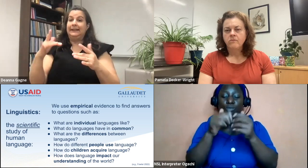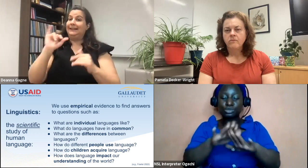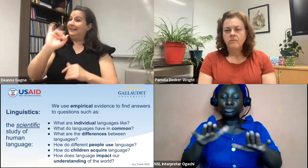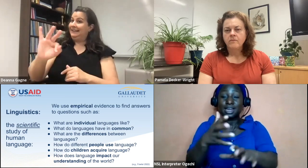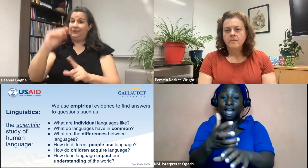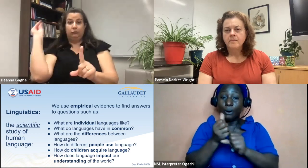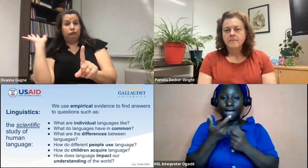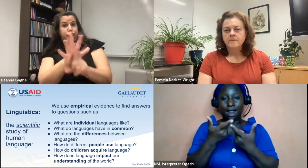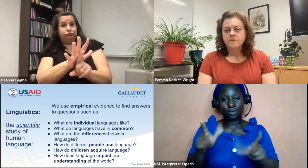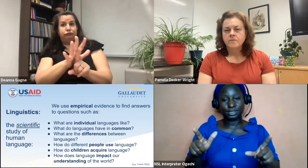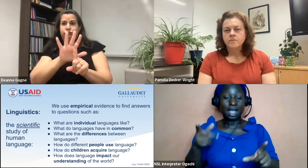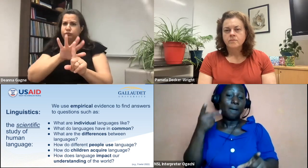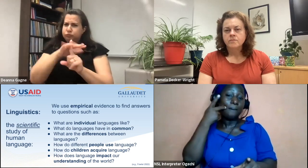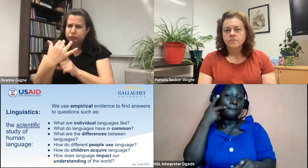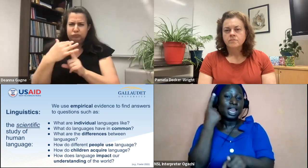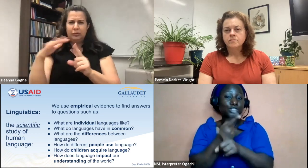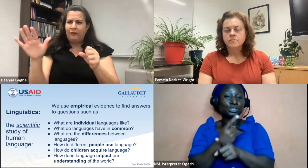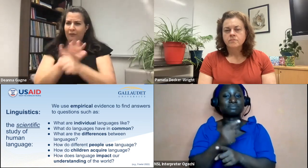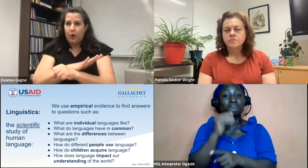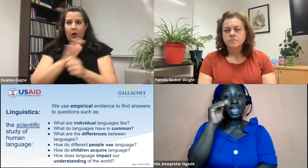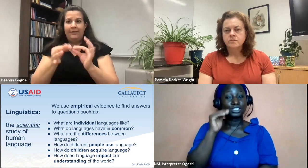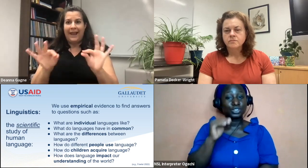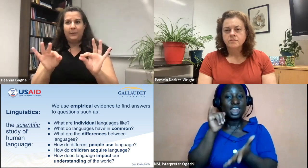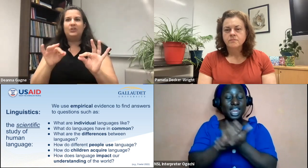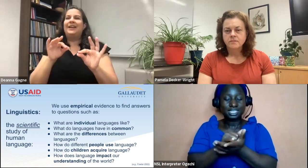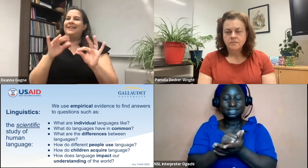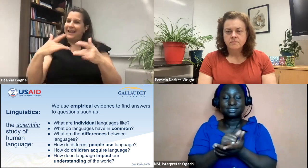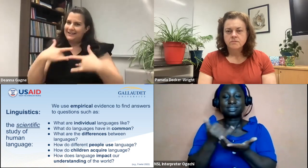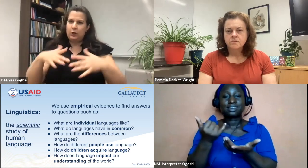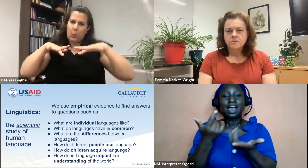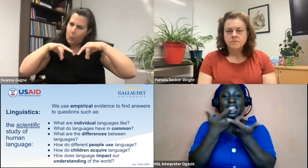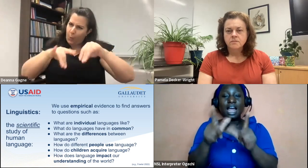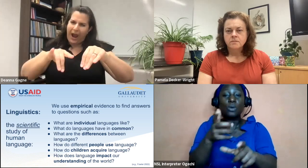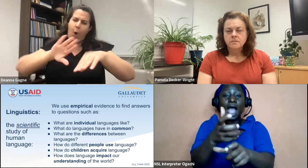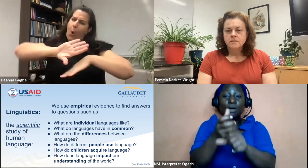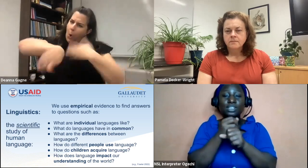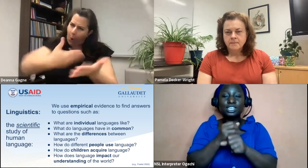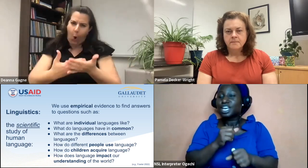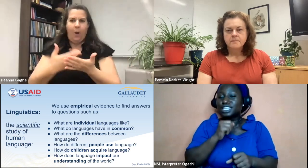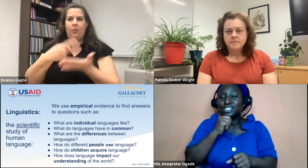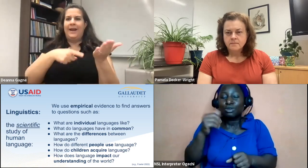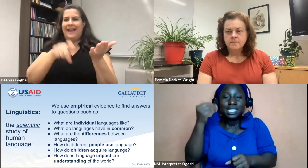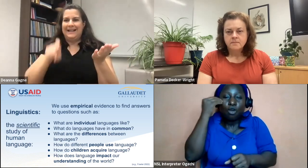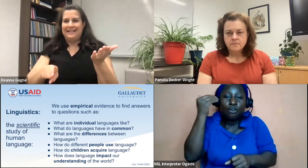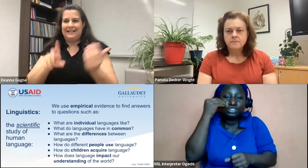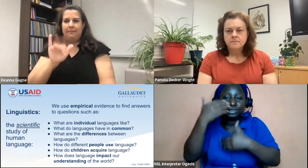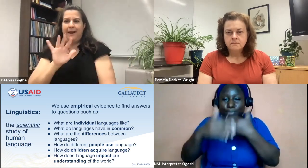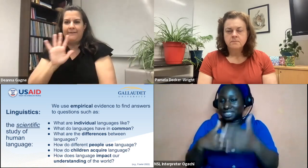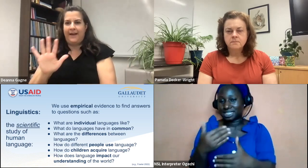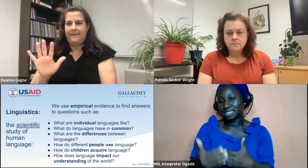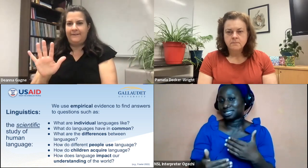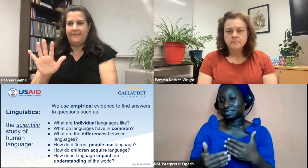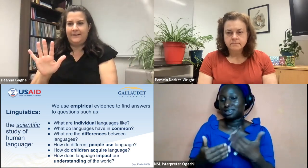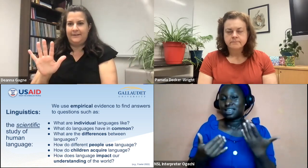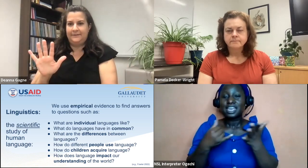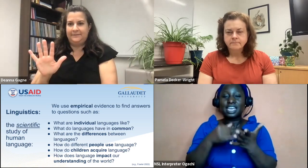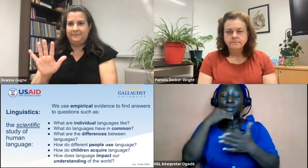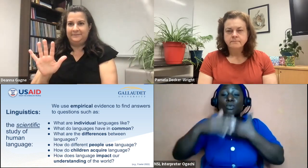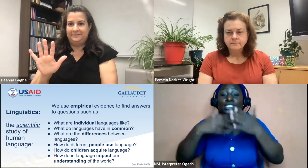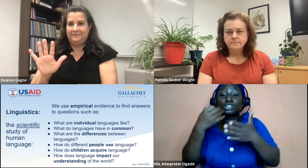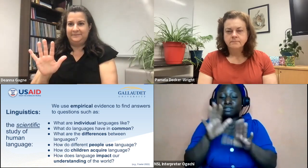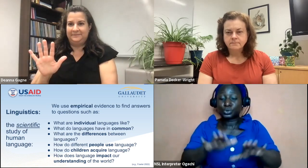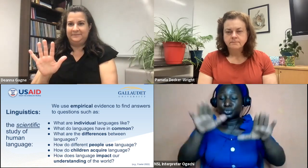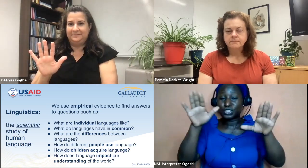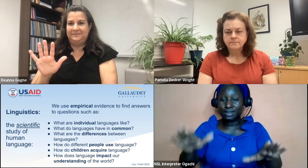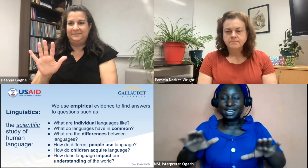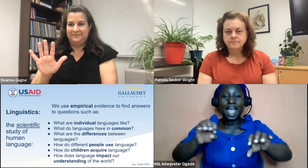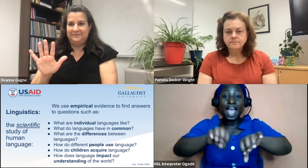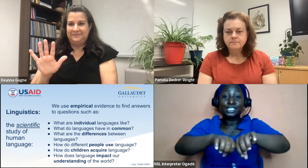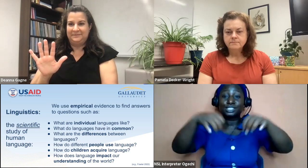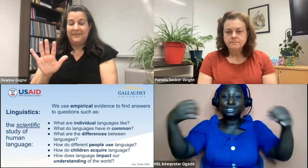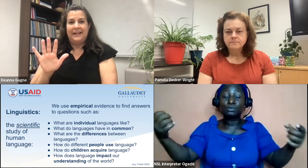It's a process of its children. If the exposed to a context with the language would tend to require all of what's needed for that language by age 5.